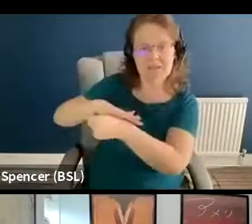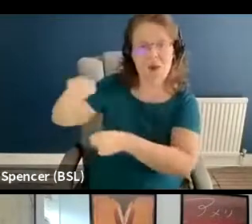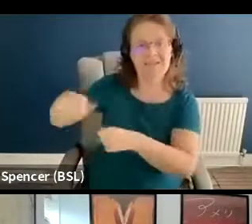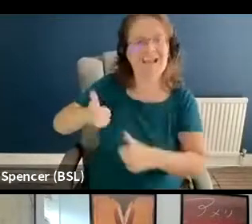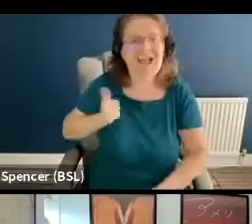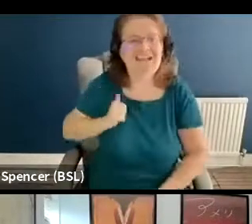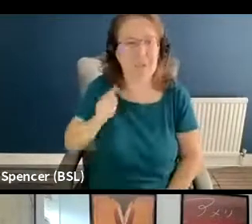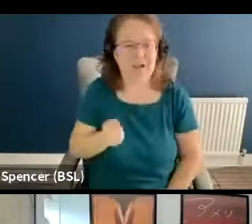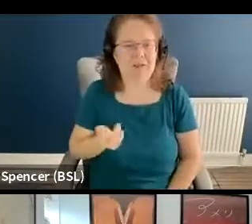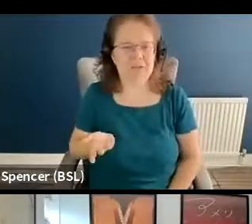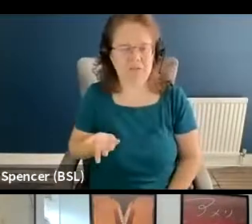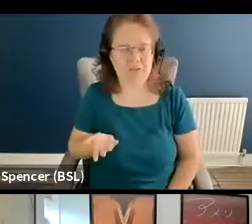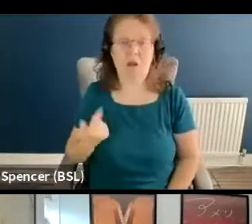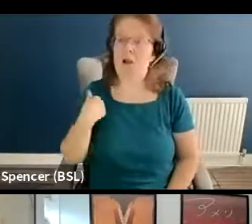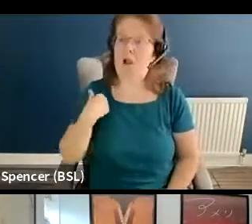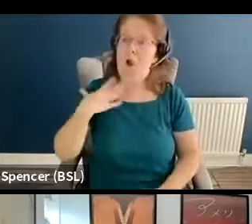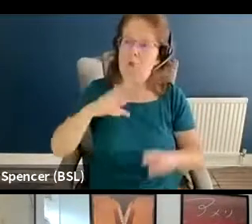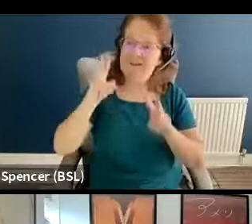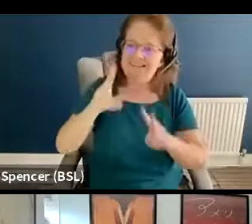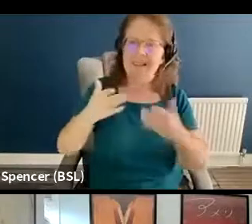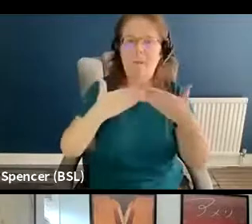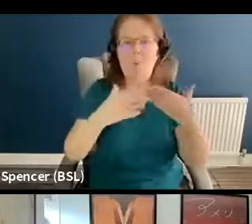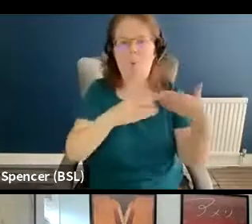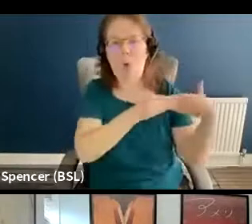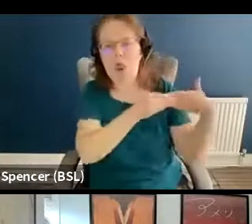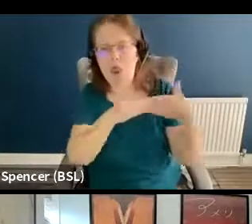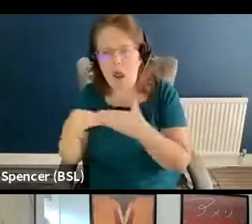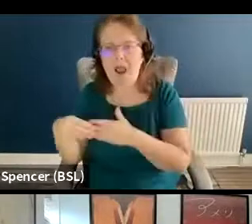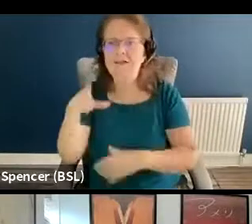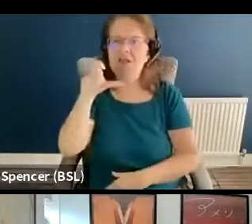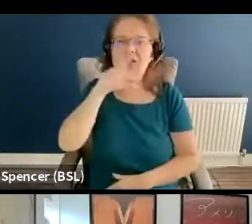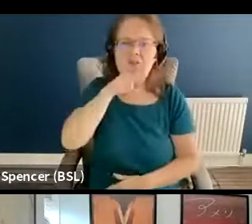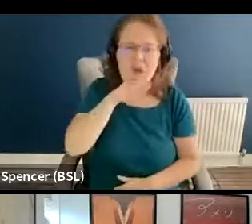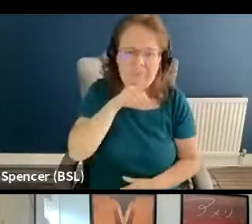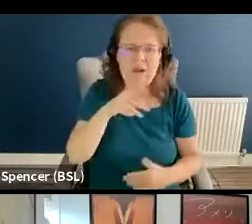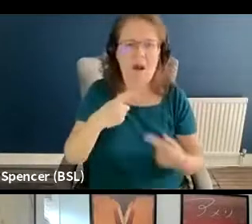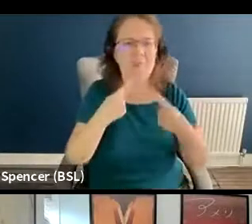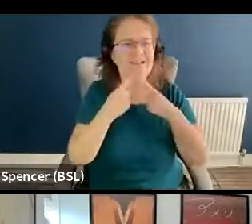and we need to see more leaders like Cyber-Duck stepping up and saying, oh, we agree. And